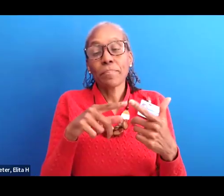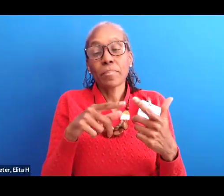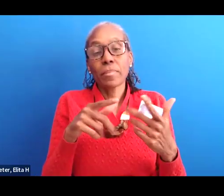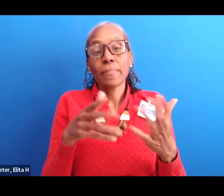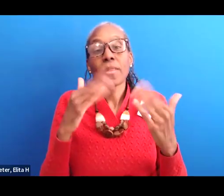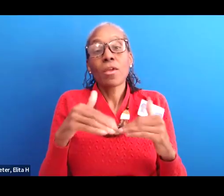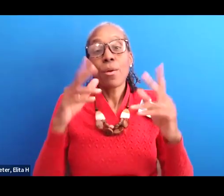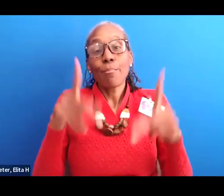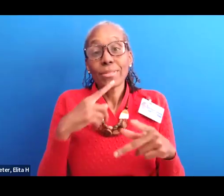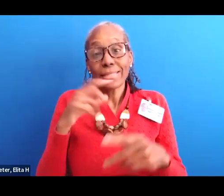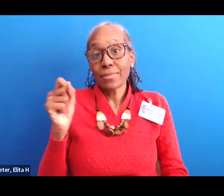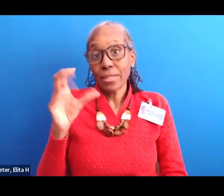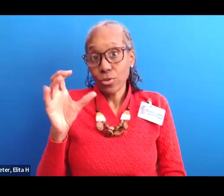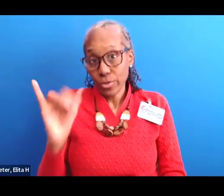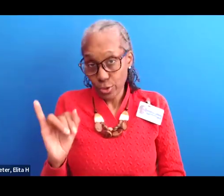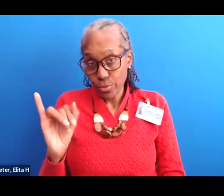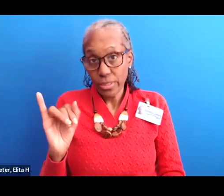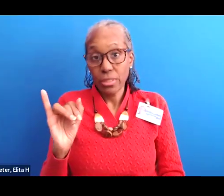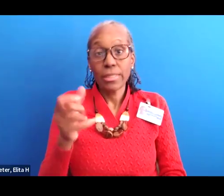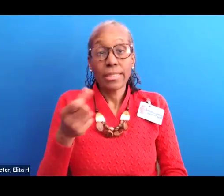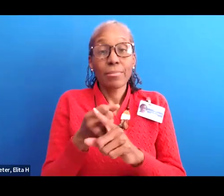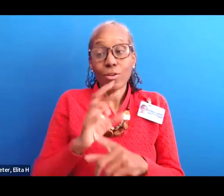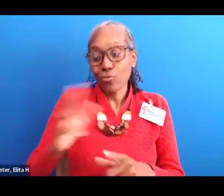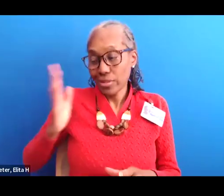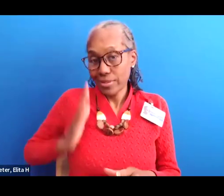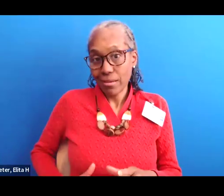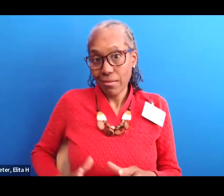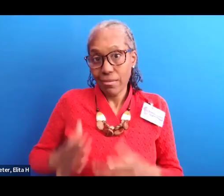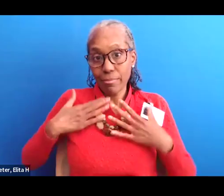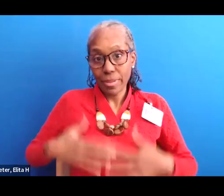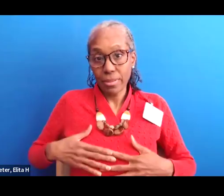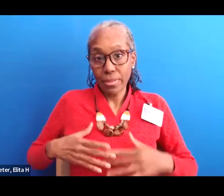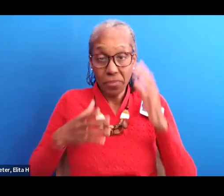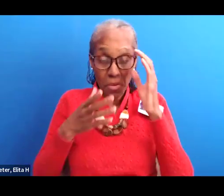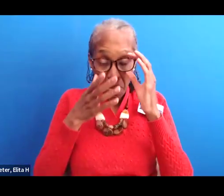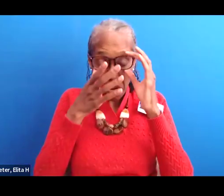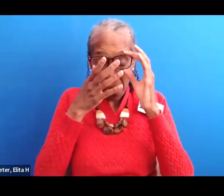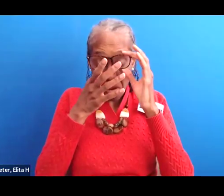they have a spinal cord injury that affected the right side of the body, including their hands and feet with numbness